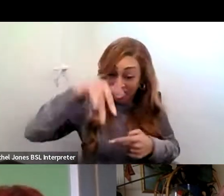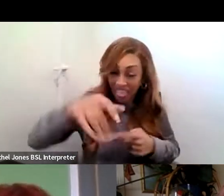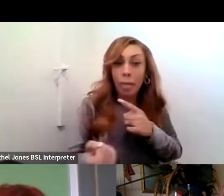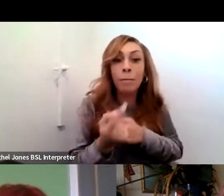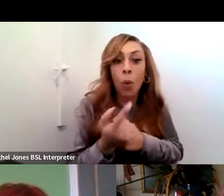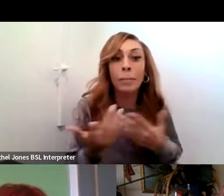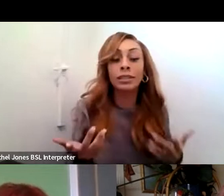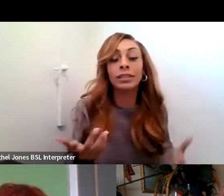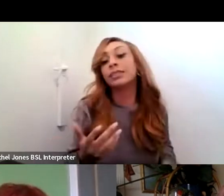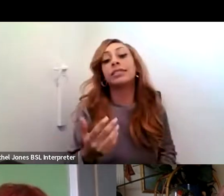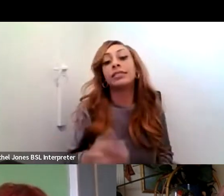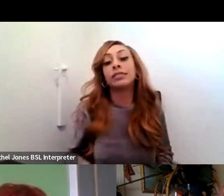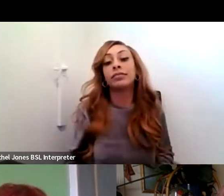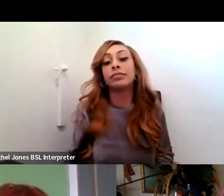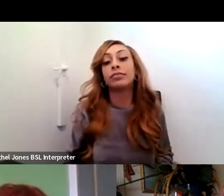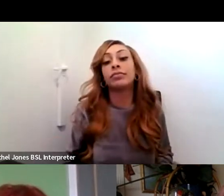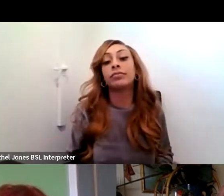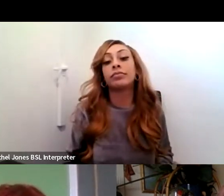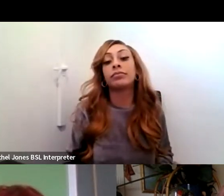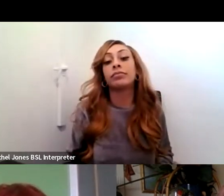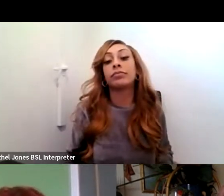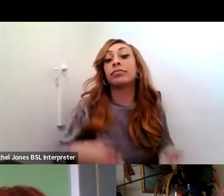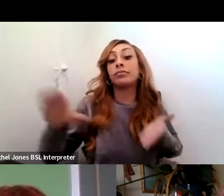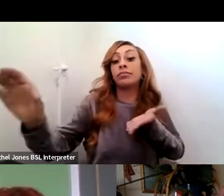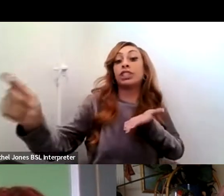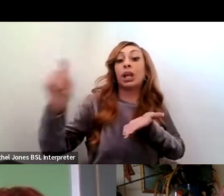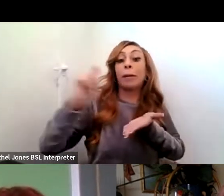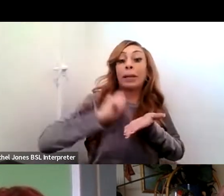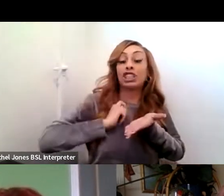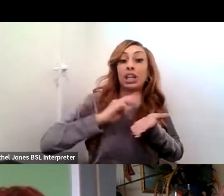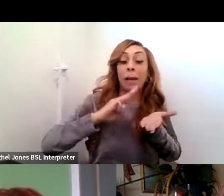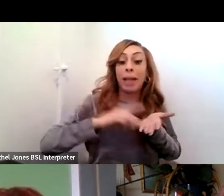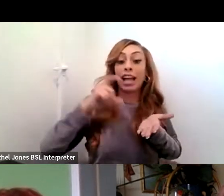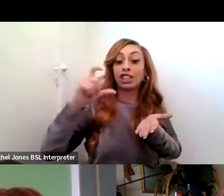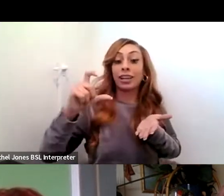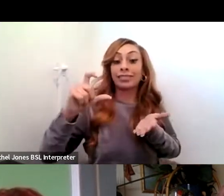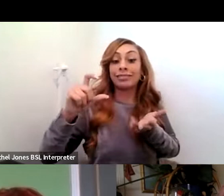We were commissioned by Manchester International Festival to make a show called Party Skills for The End of The World